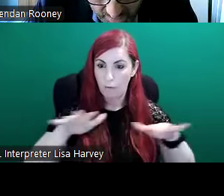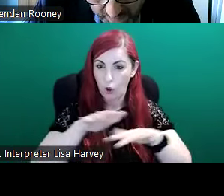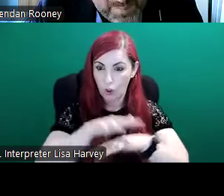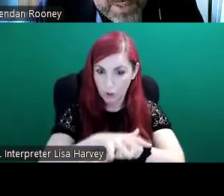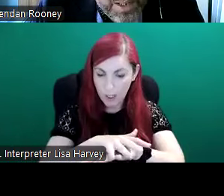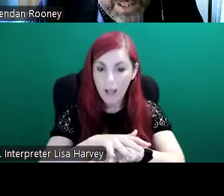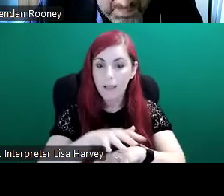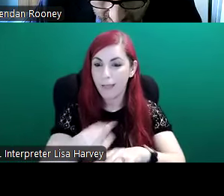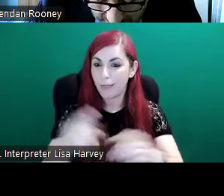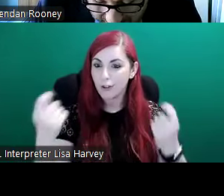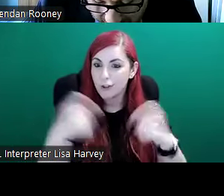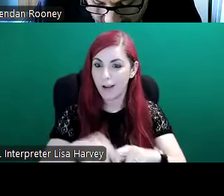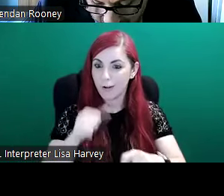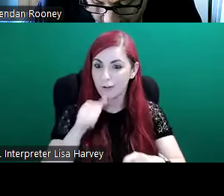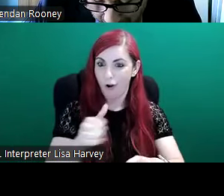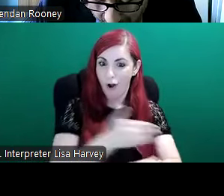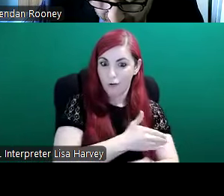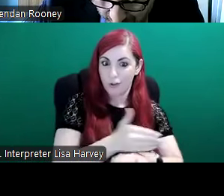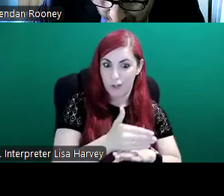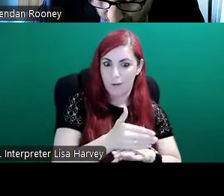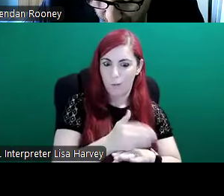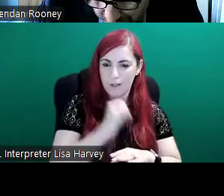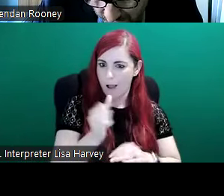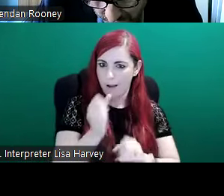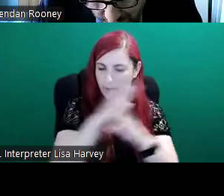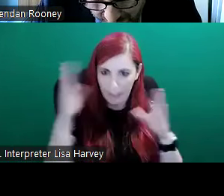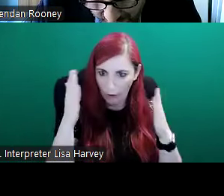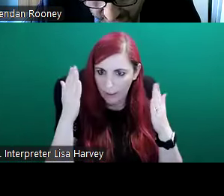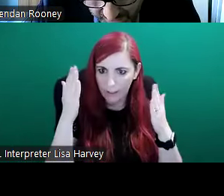are perhaps not immediately discernible. However, a broad review and comparison of